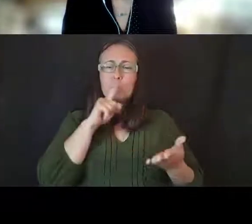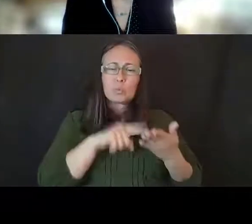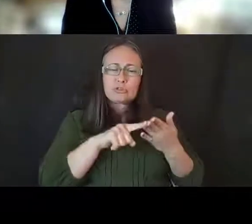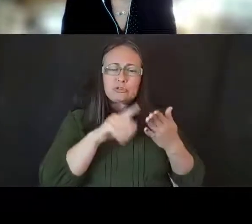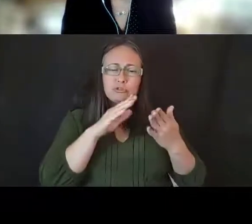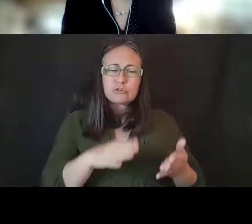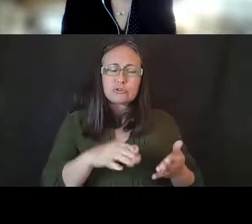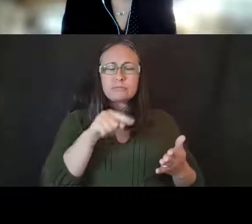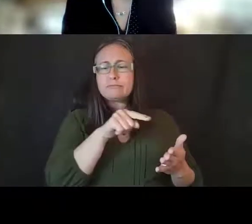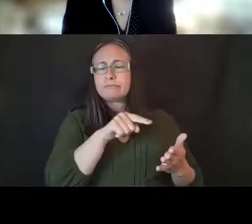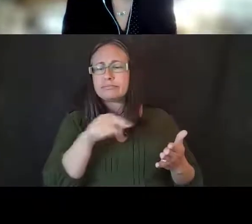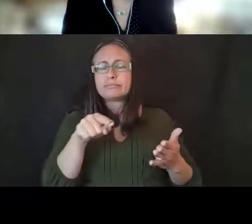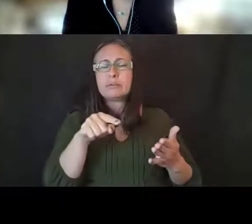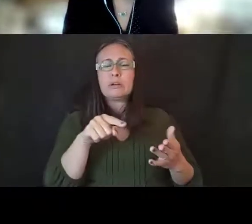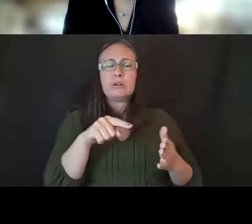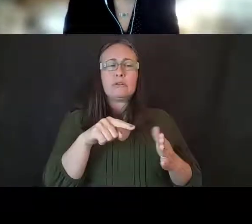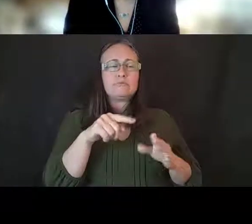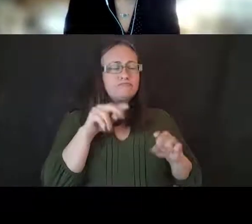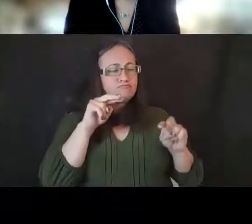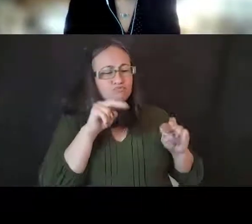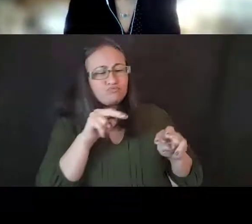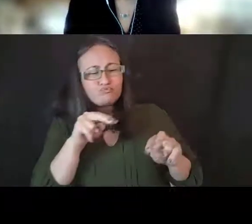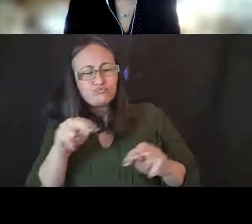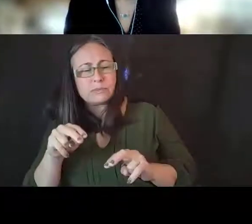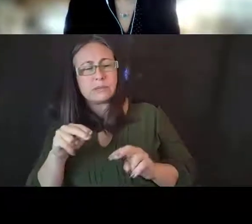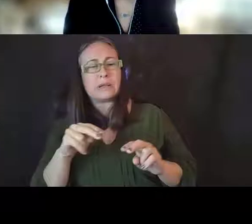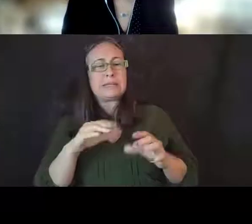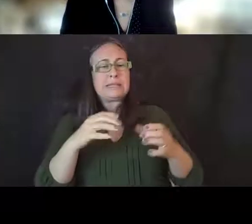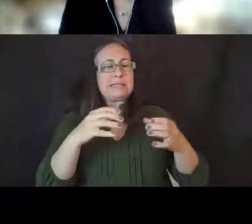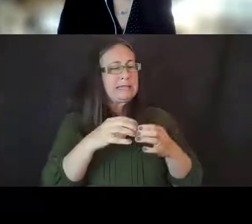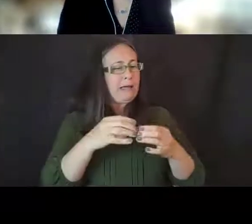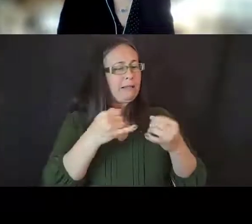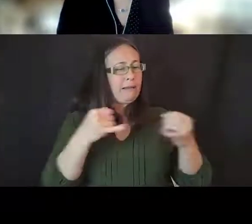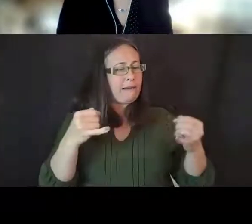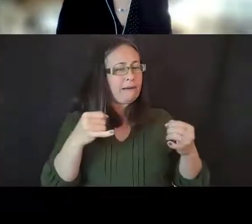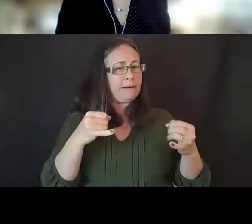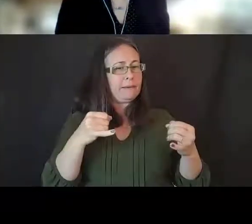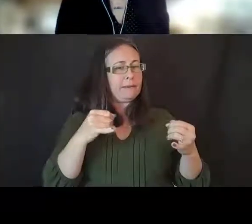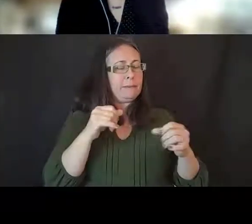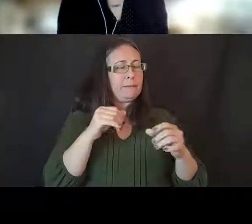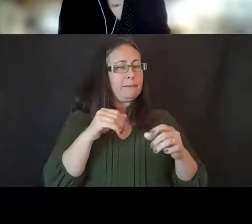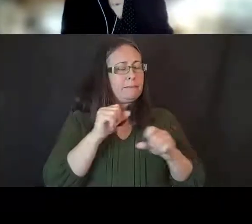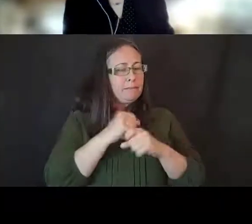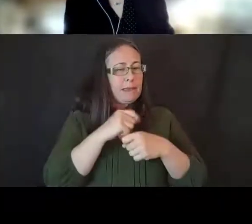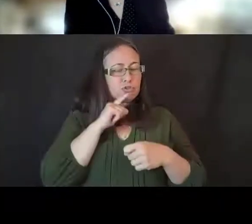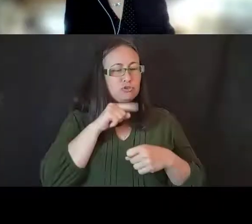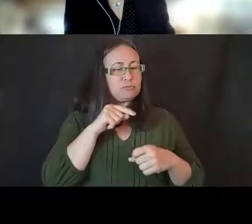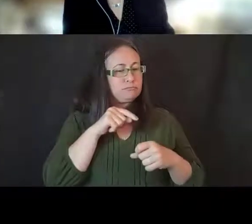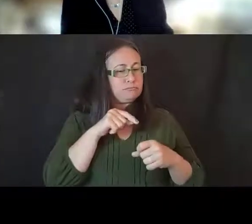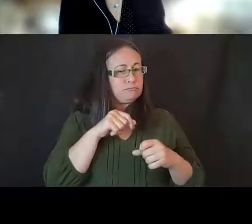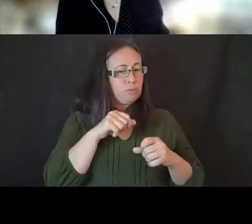are regularly checking their cell lines to make sure that they are working with the cell lines that they believe they are